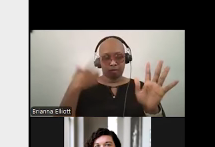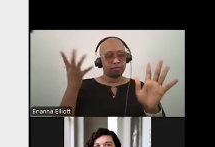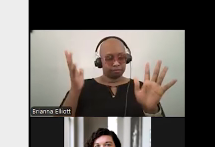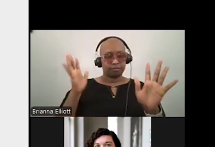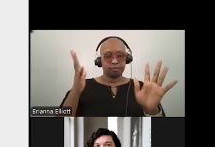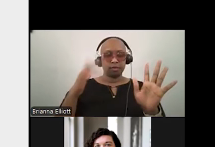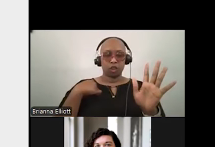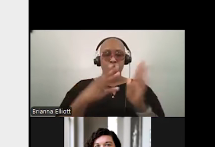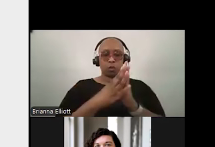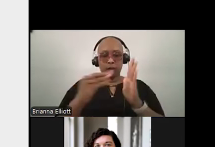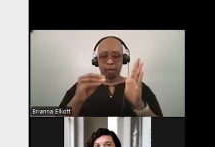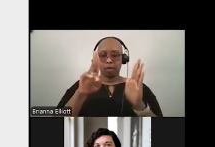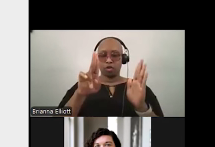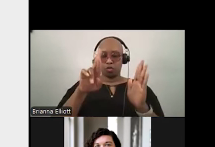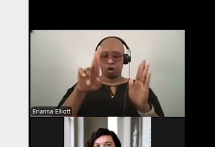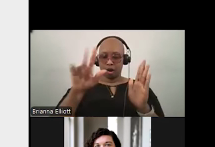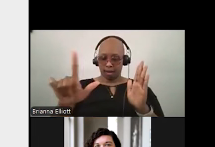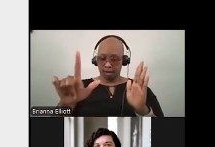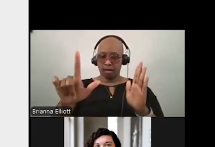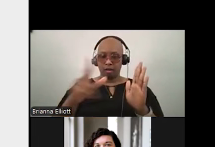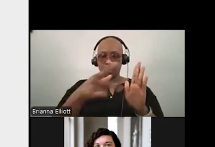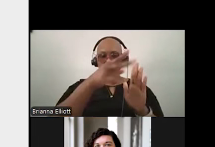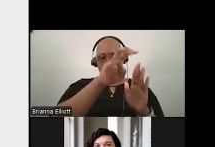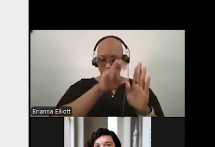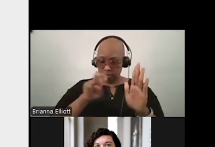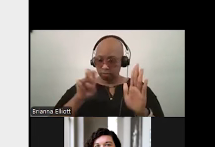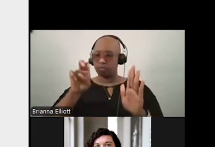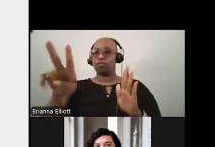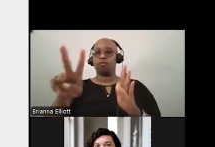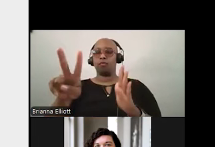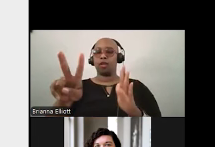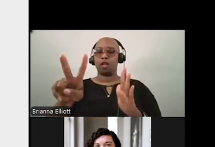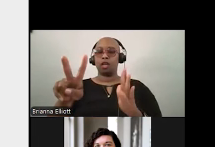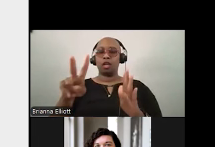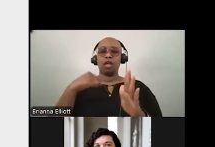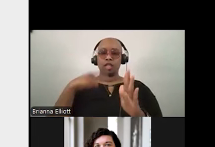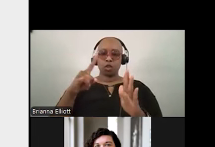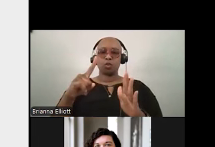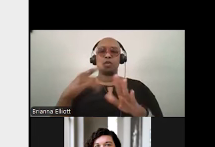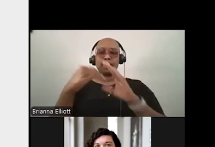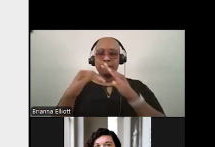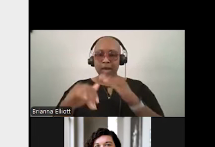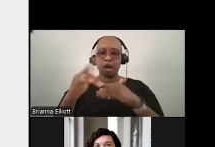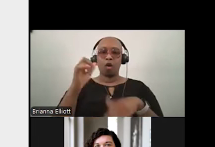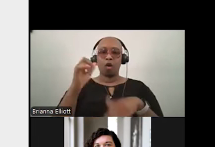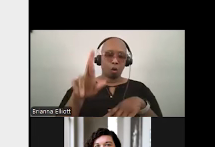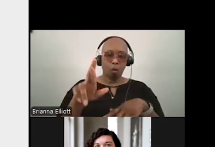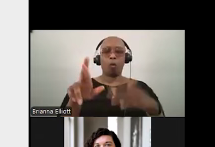the URL from your browser and you paste it into a document or an email. You're ready to go. Well,